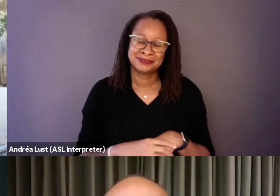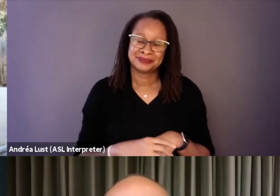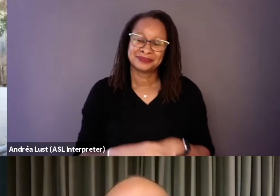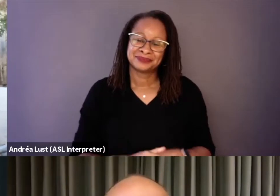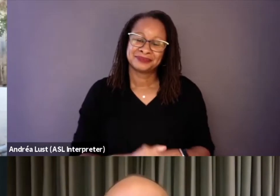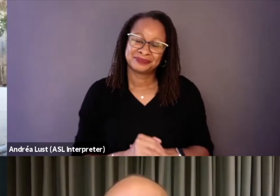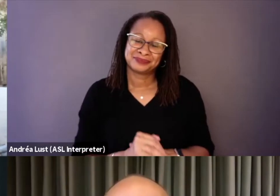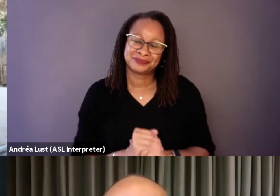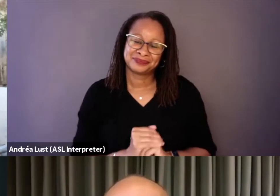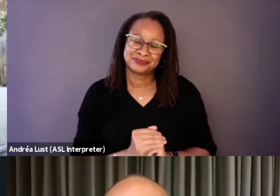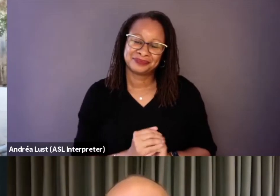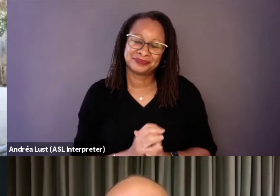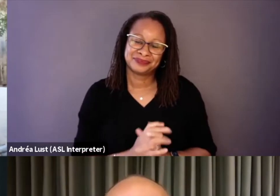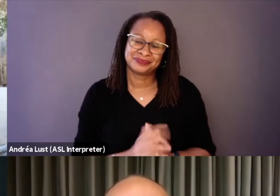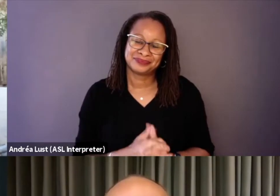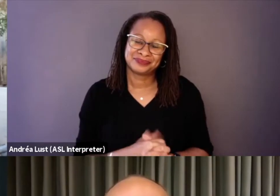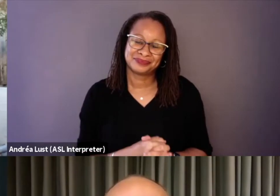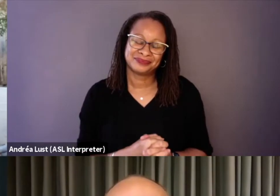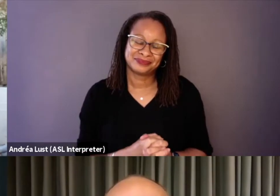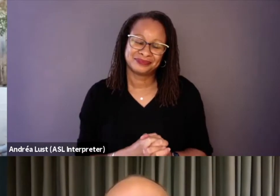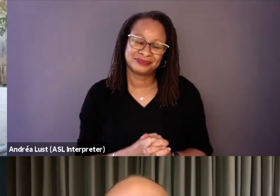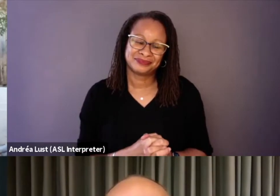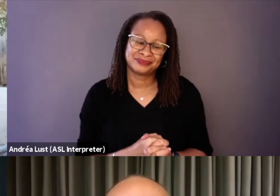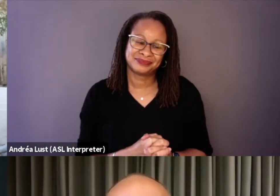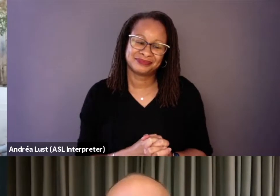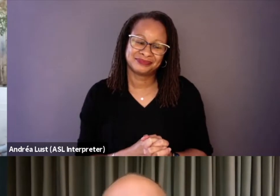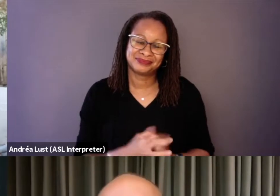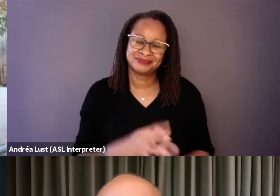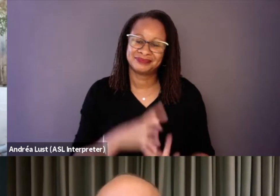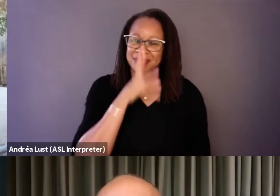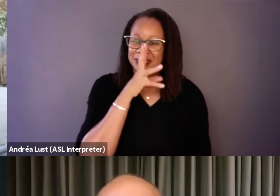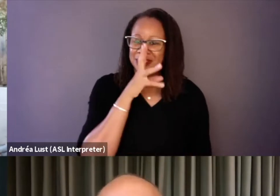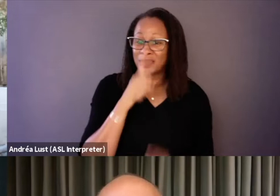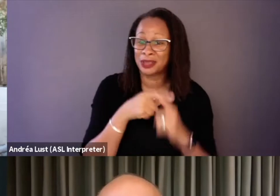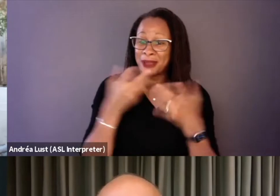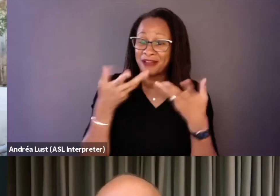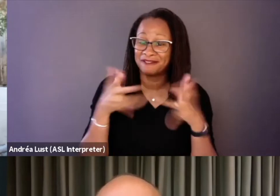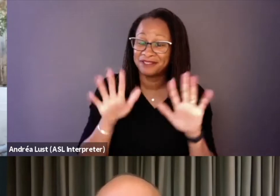Thank you. Talking about finishing the film, we were racing to